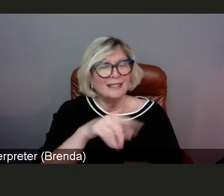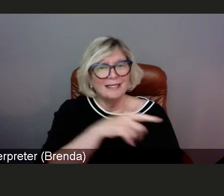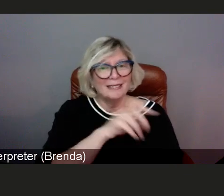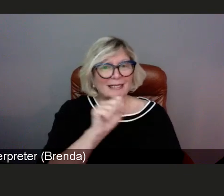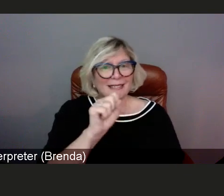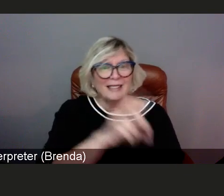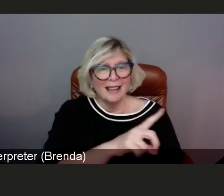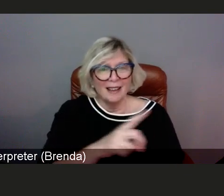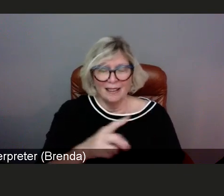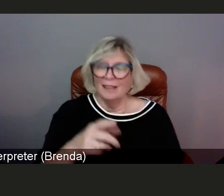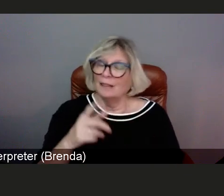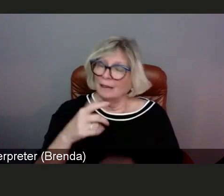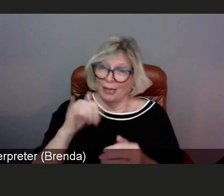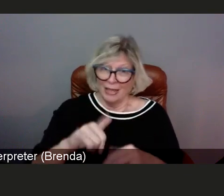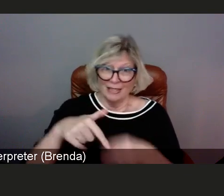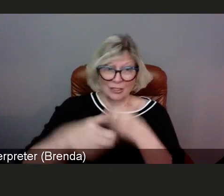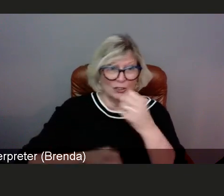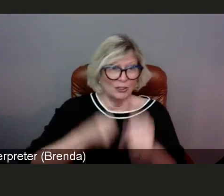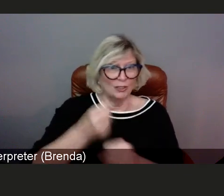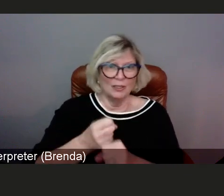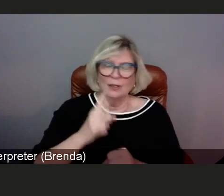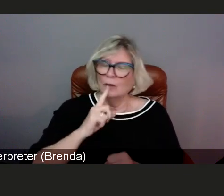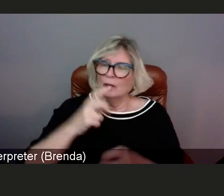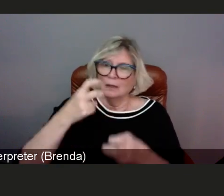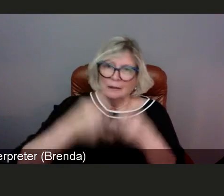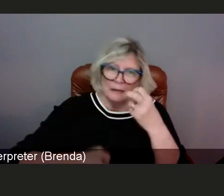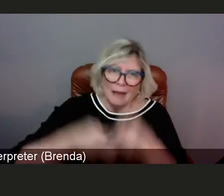as we had the pandemic and still running